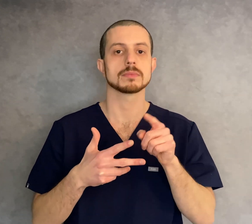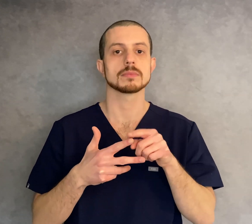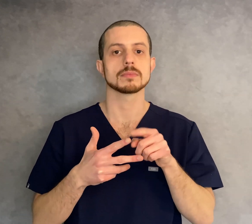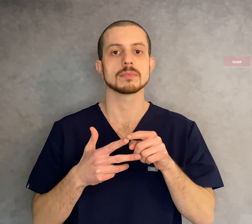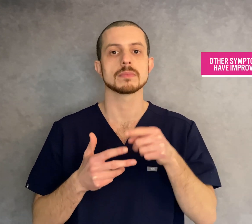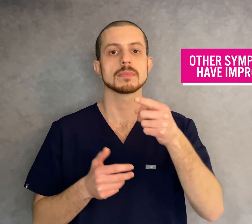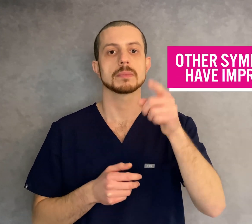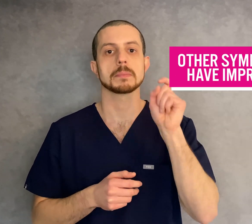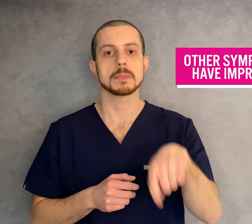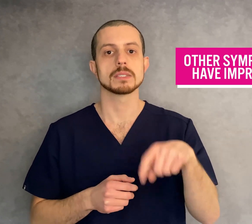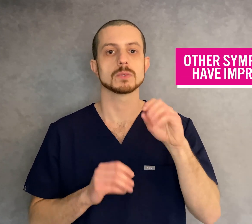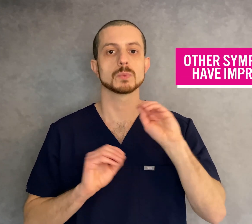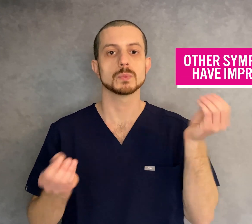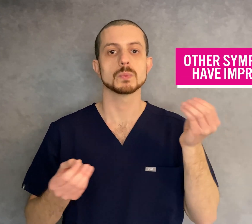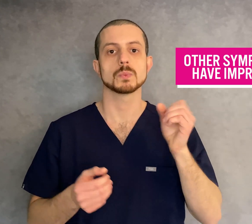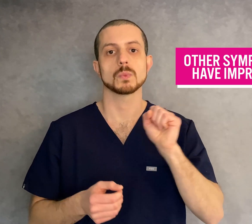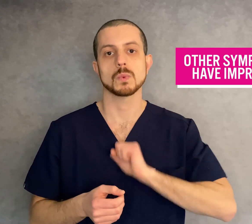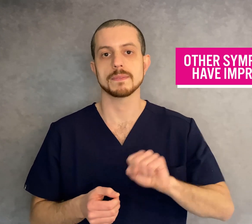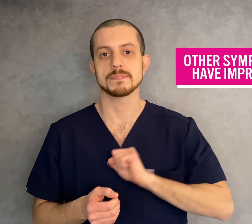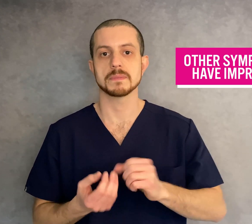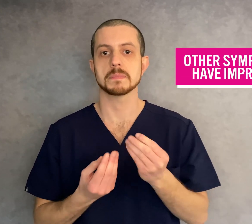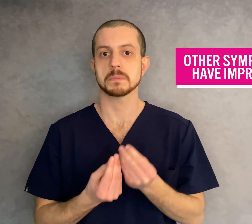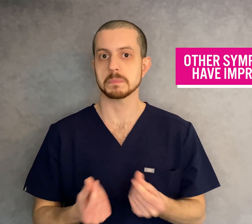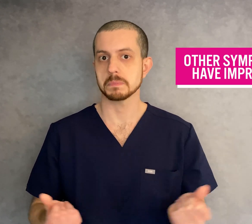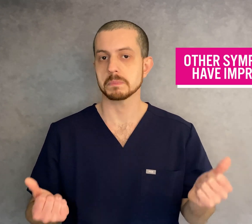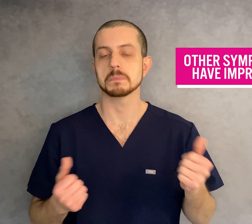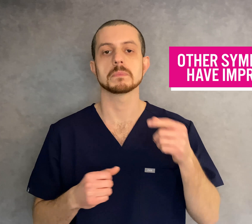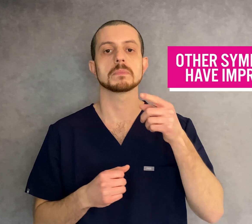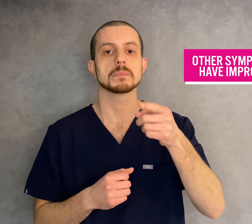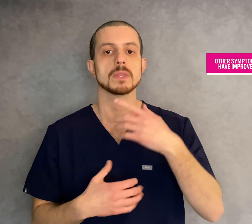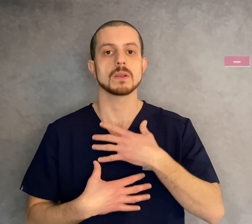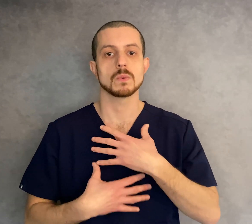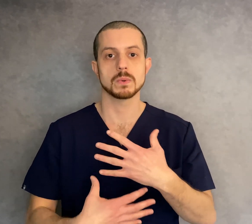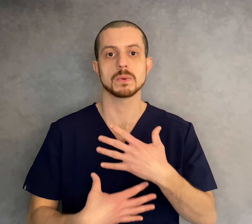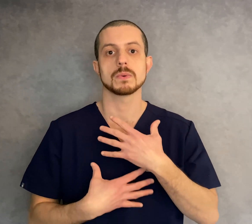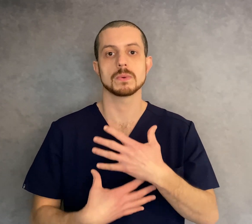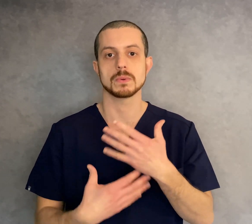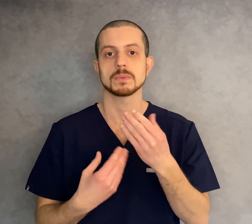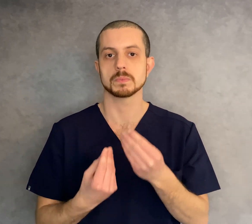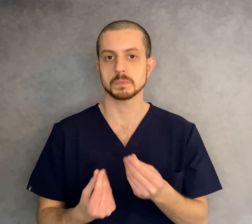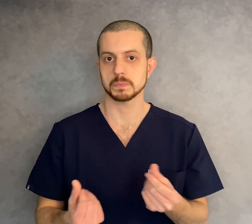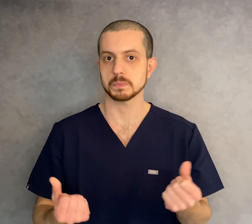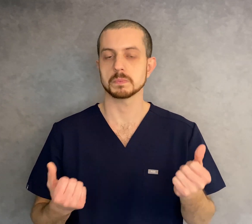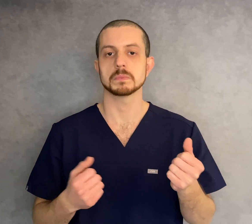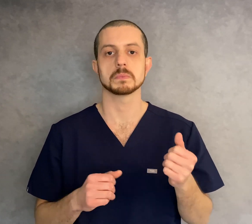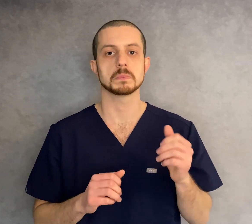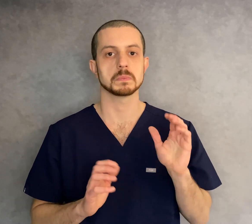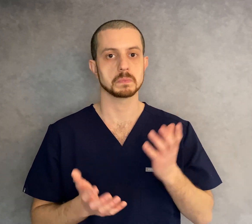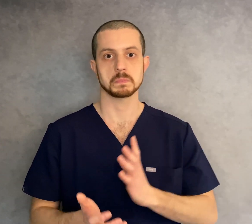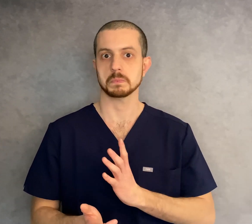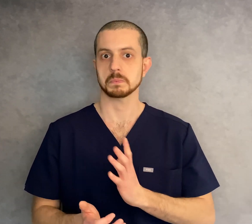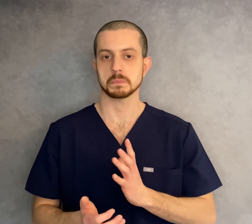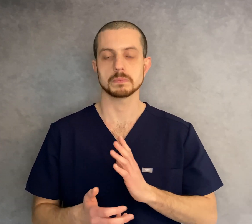(2) your cough must have improved, any shortness of breath must have